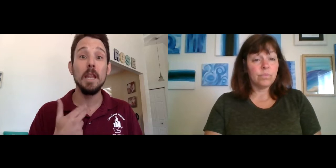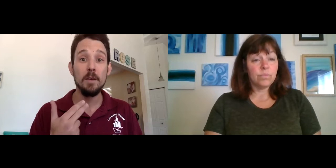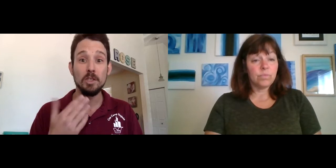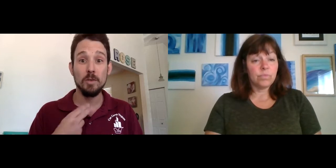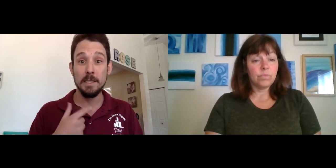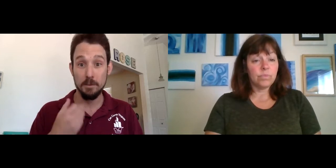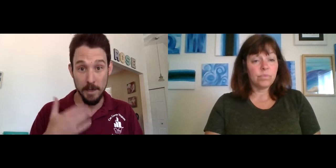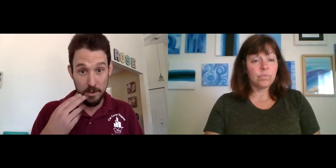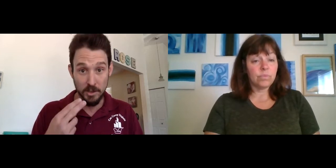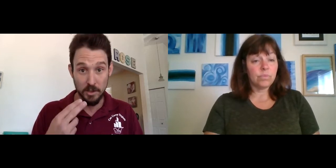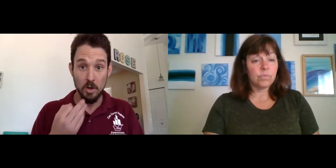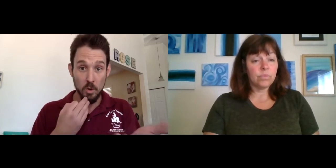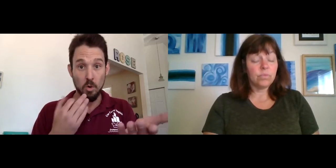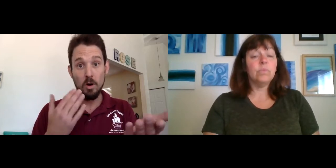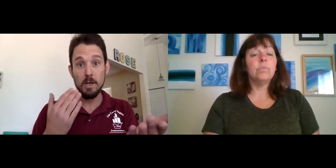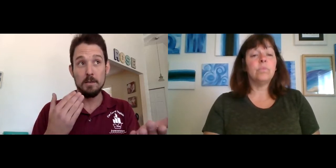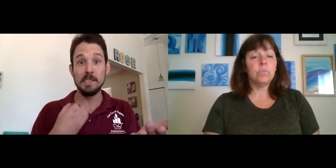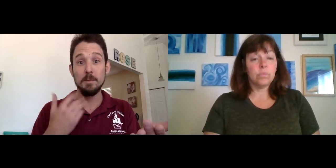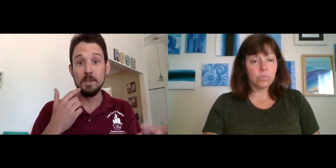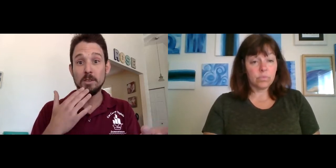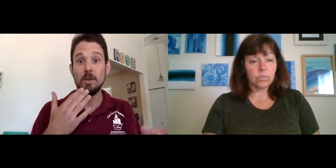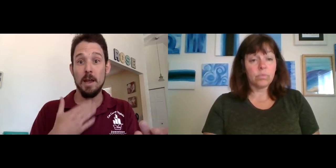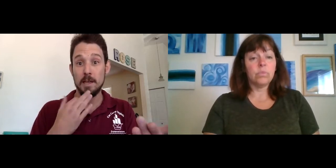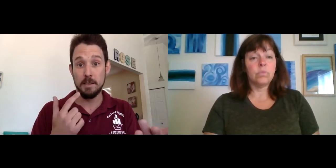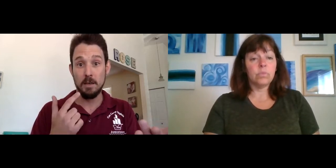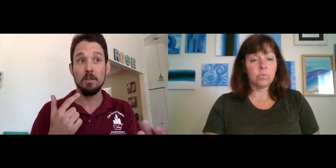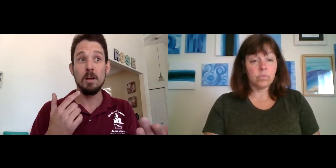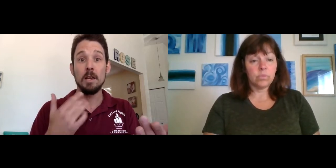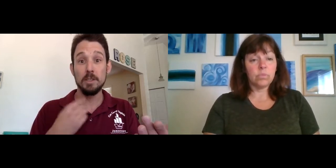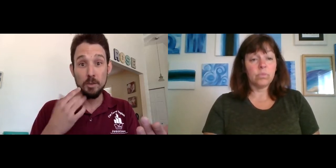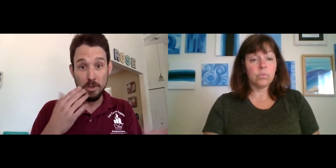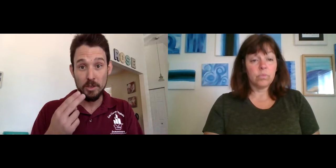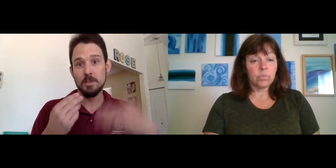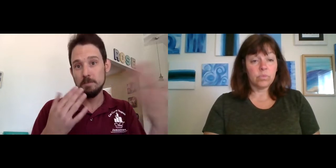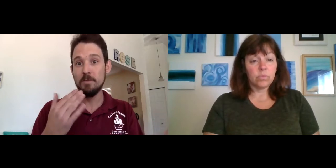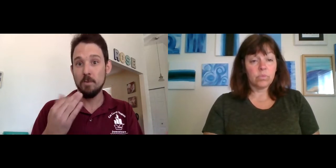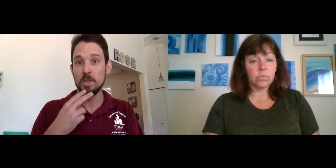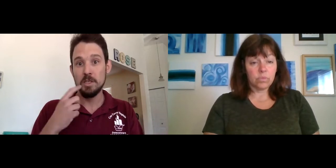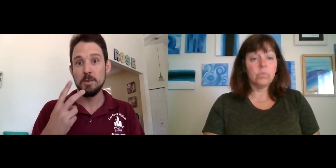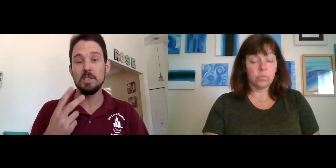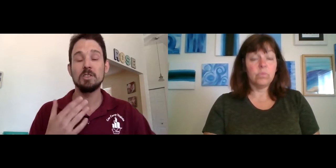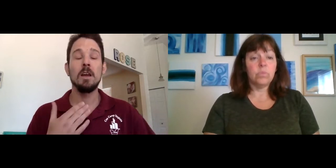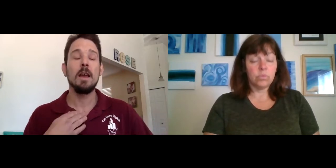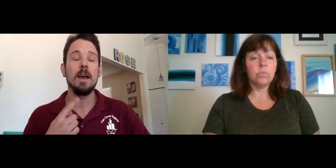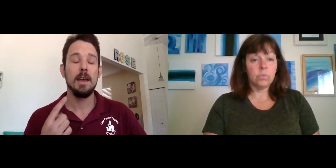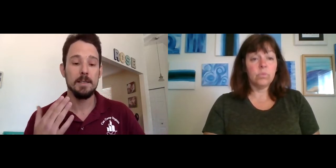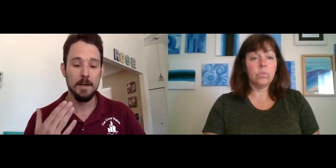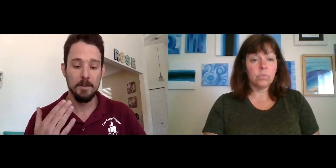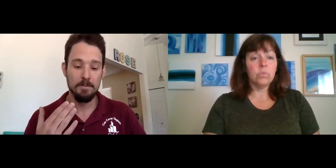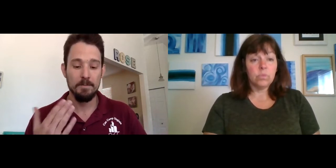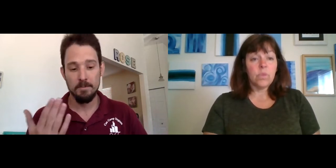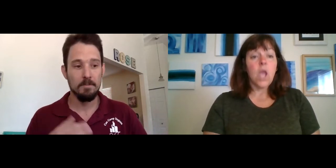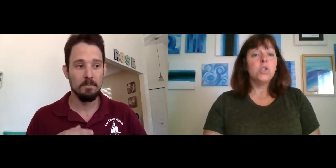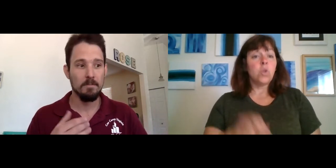Language Transliterators who are similar to ASL interpreters but for Cued Speech and